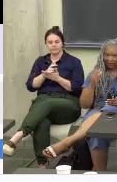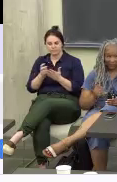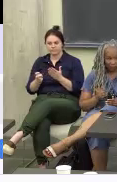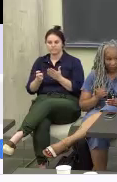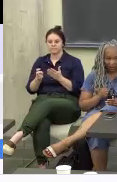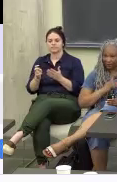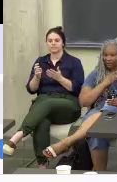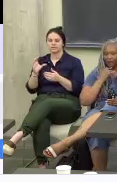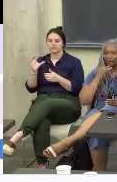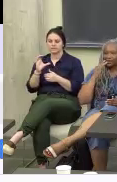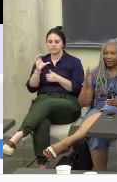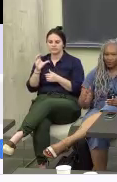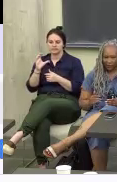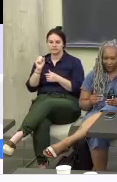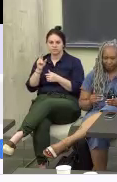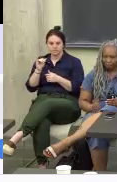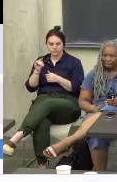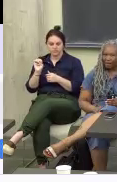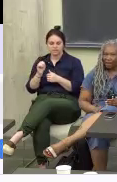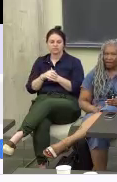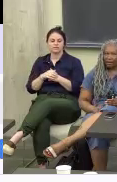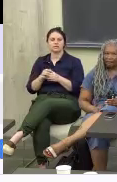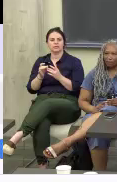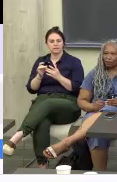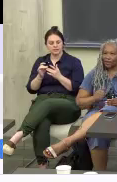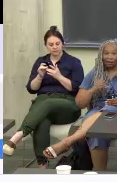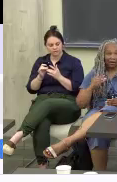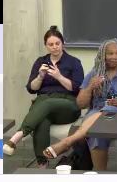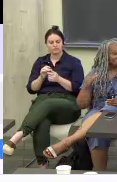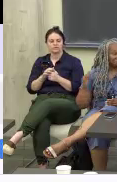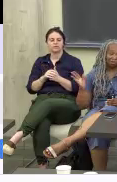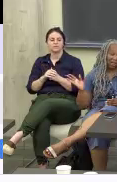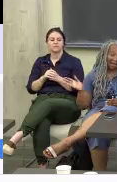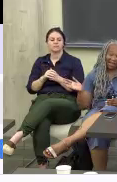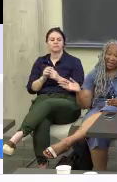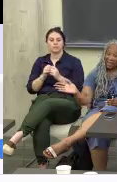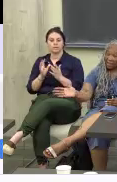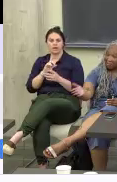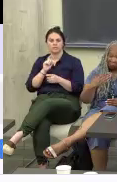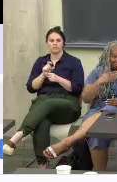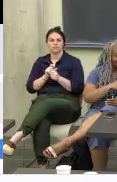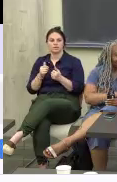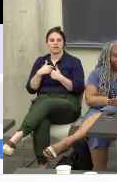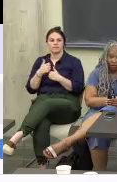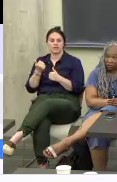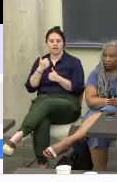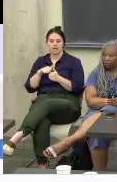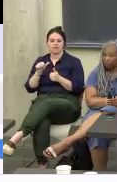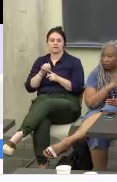the c-suite into leadership without Really having any exposure to